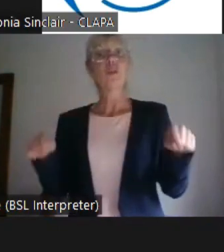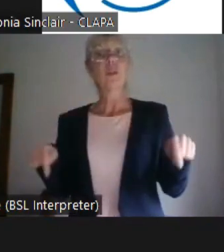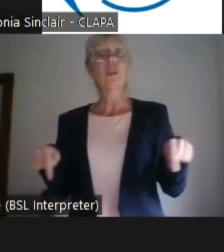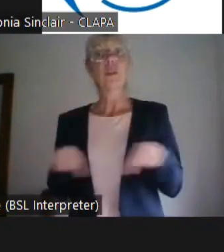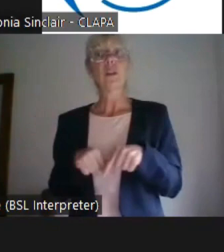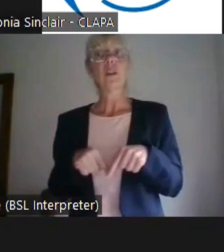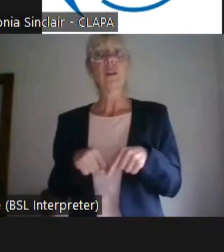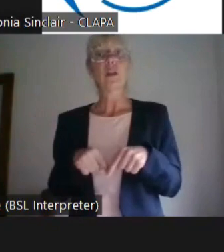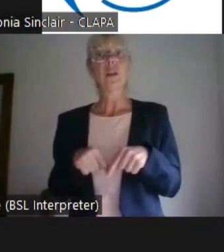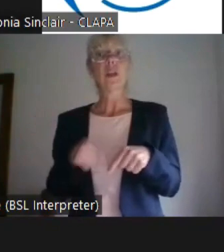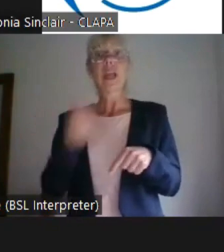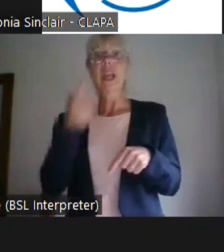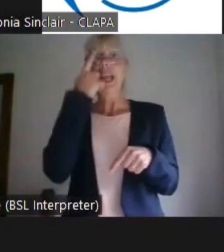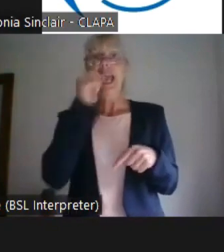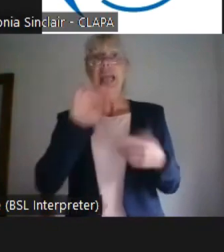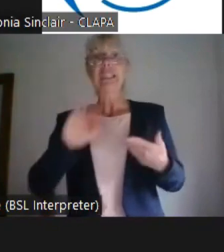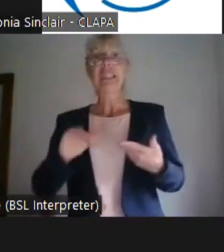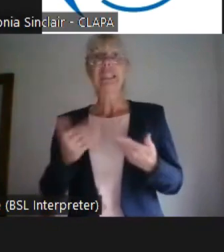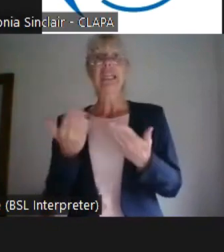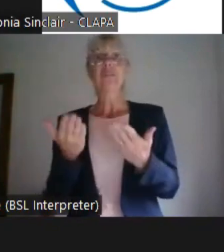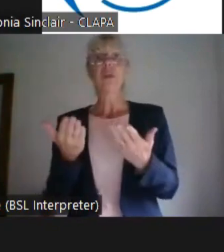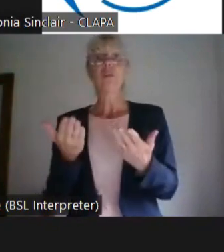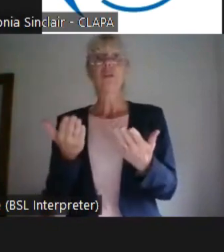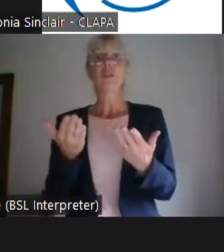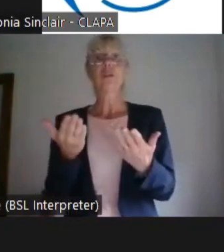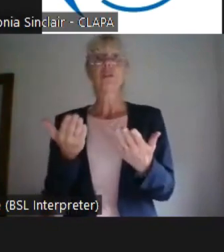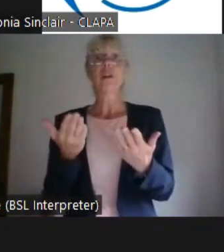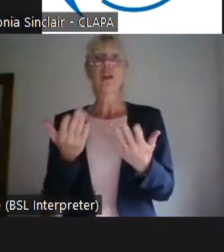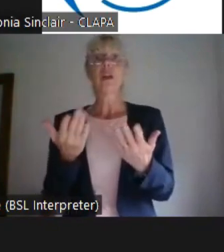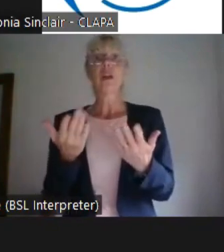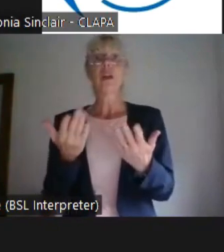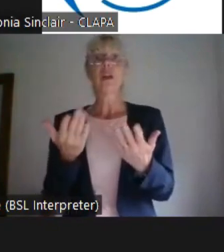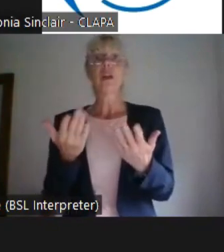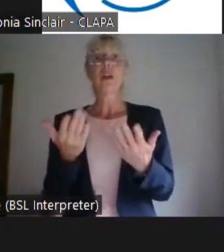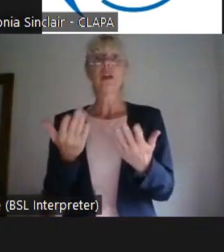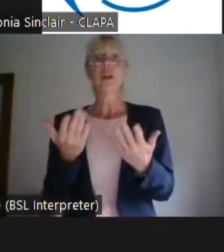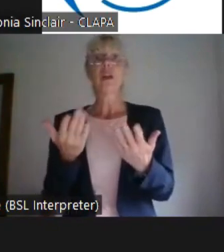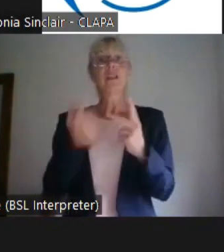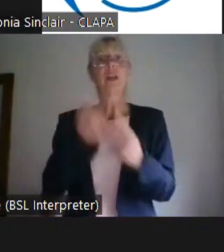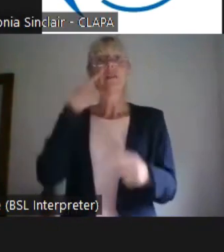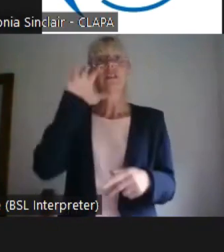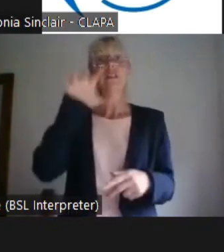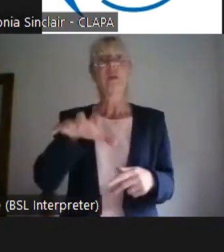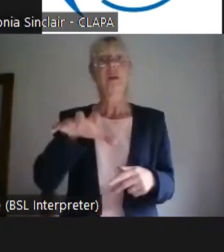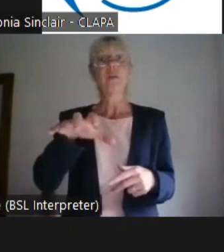another uh assign you to a different department because you're working for the Civil Service